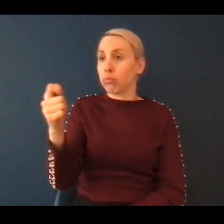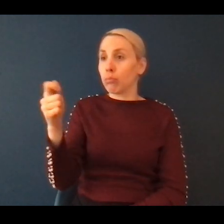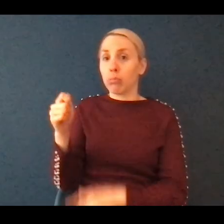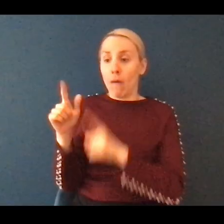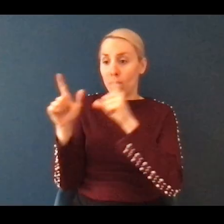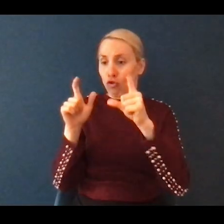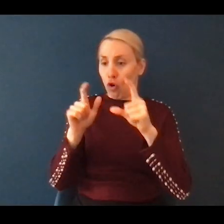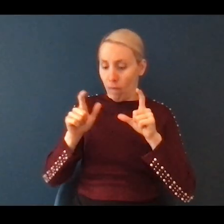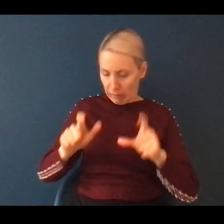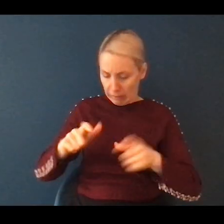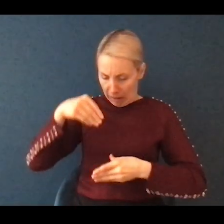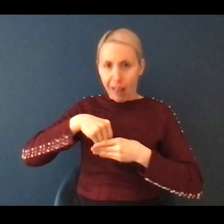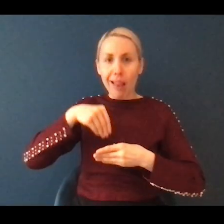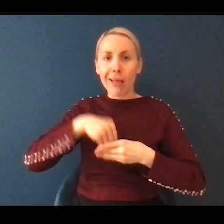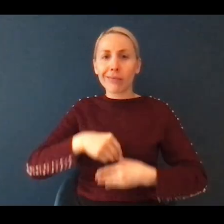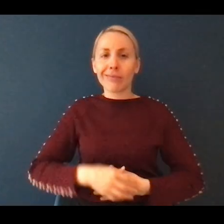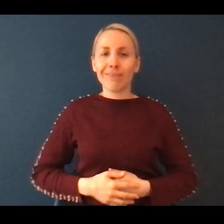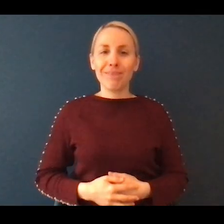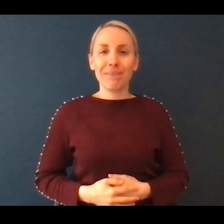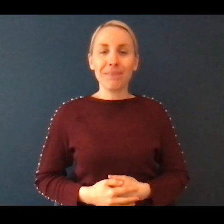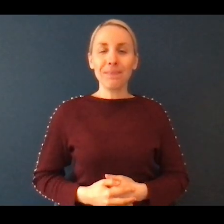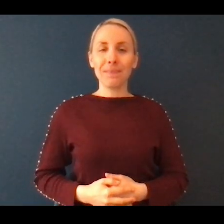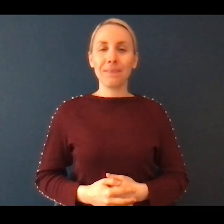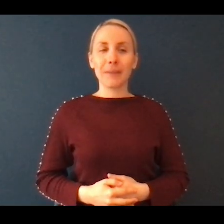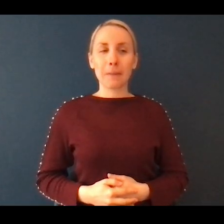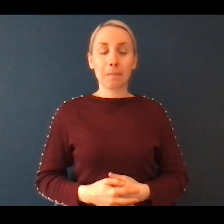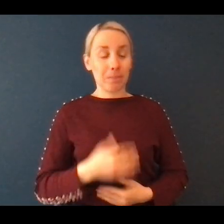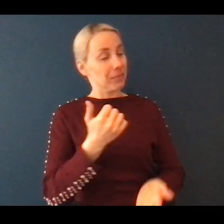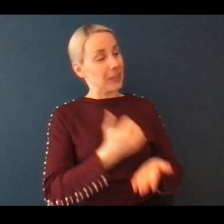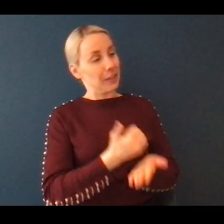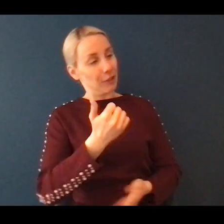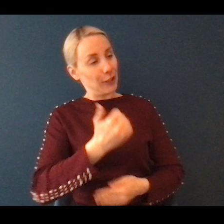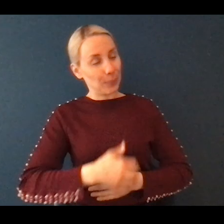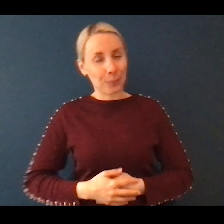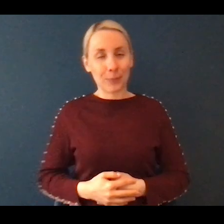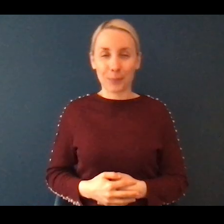one of the things that um I think people would be quite interested to hear was about how